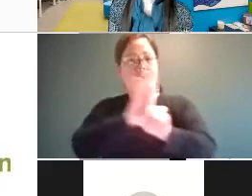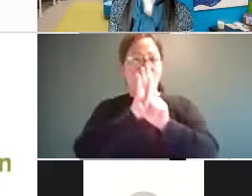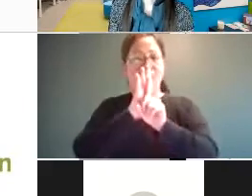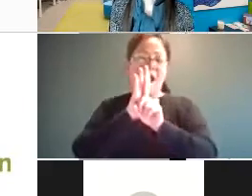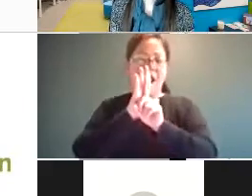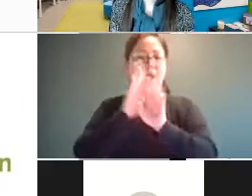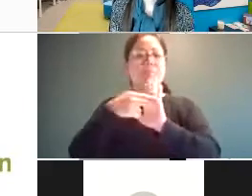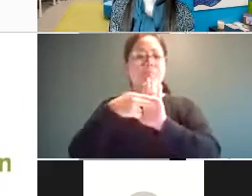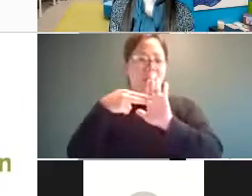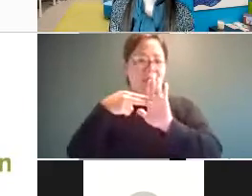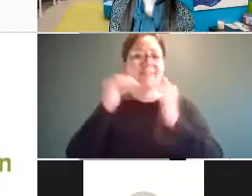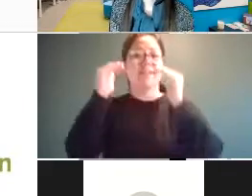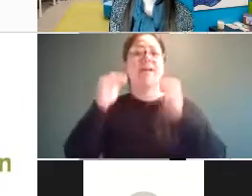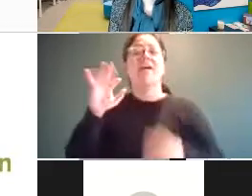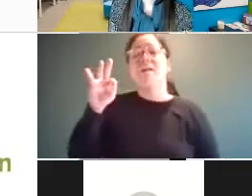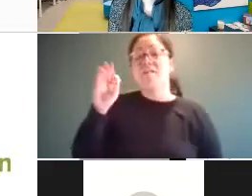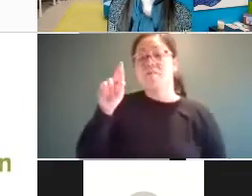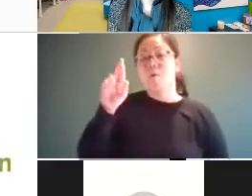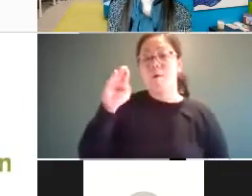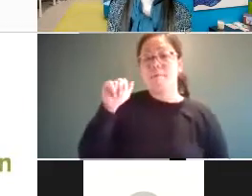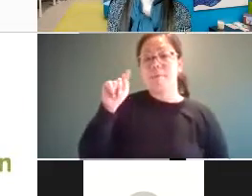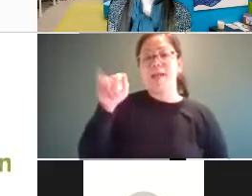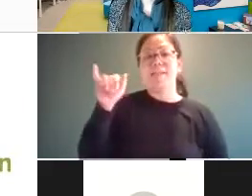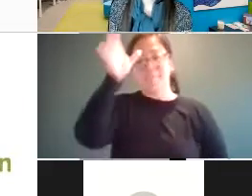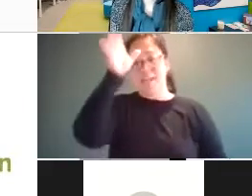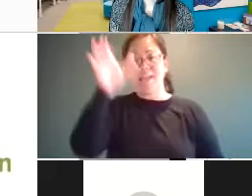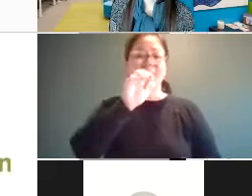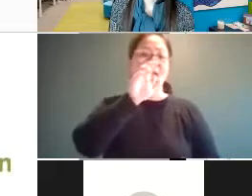Formatting, just like those MLA and APA citations.